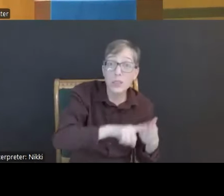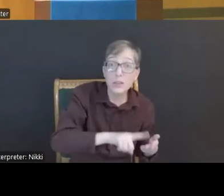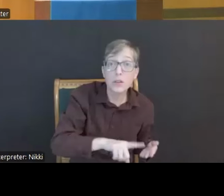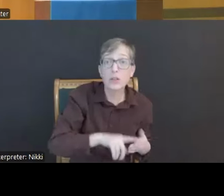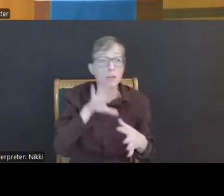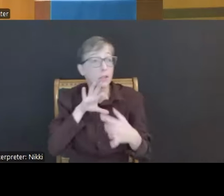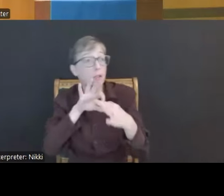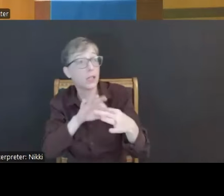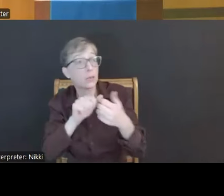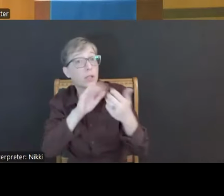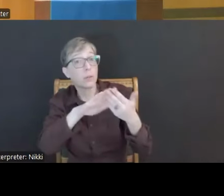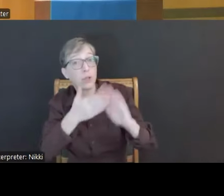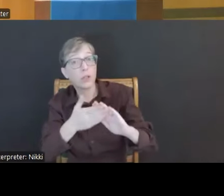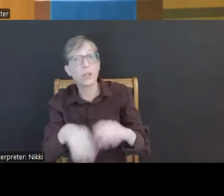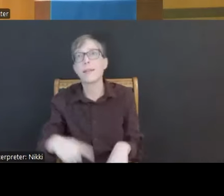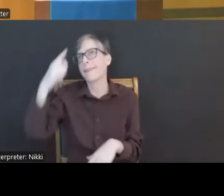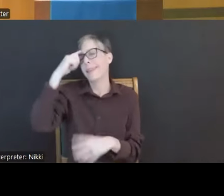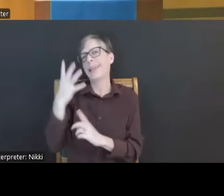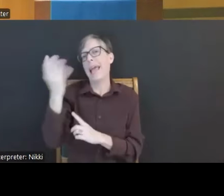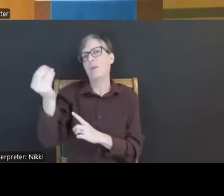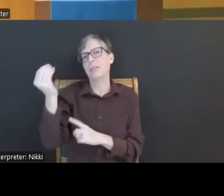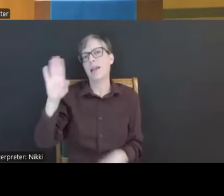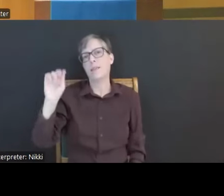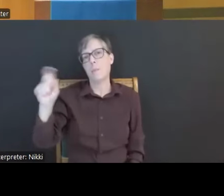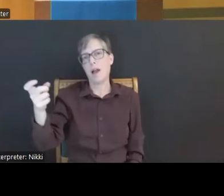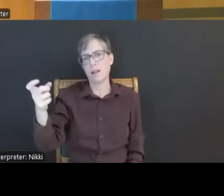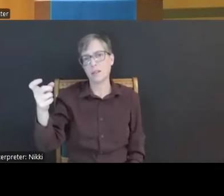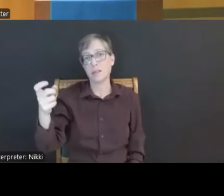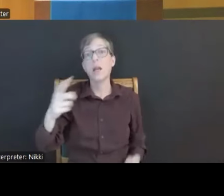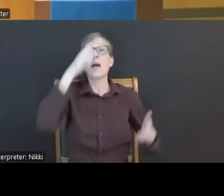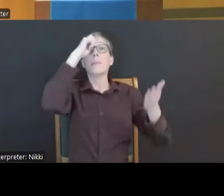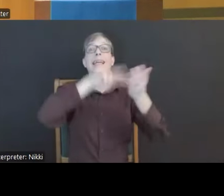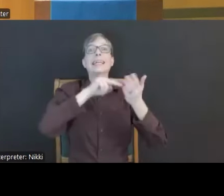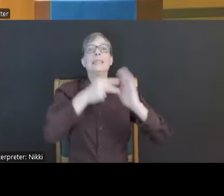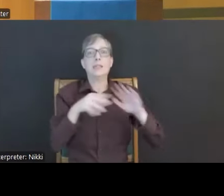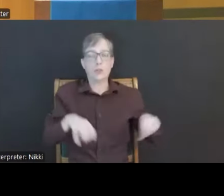outside the box being very intentional we've built relationships I'm often of say what you do before